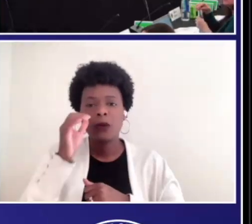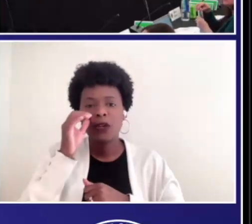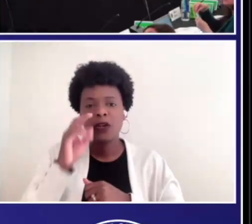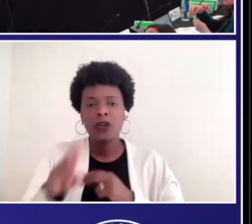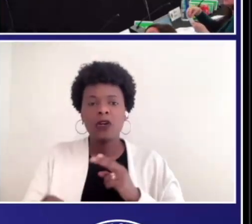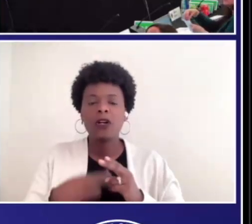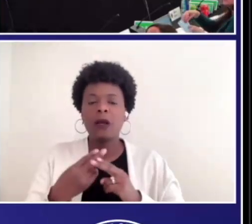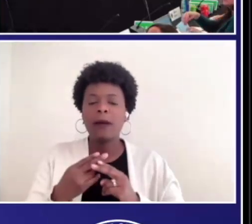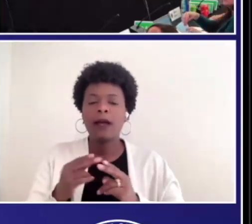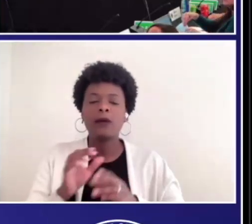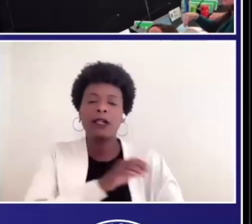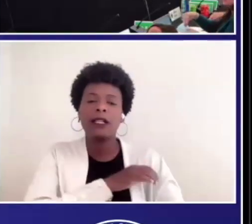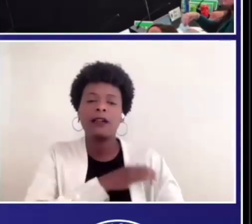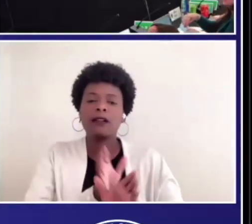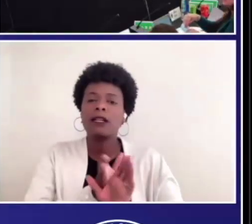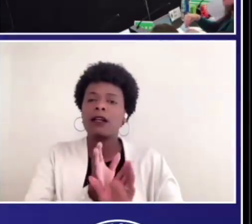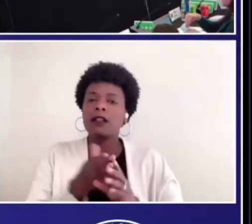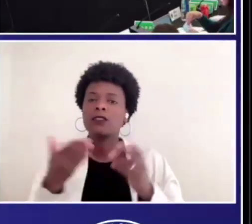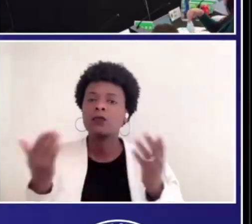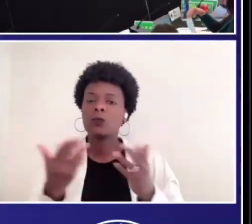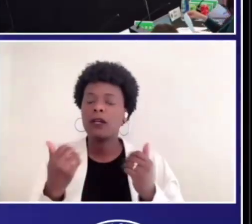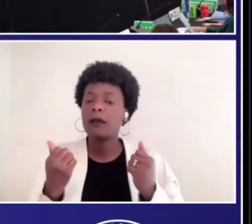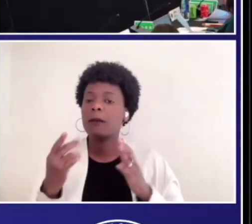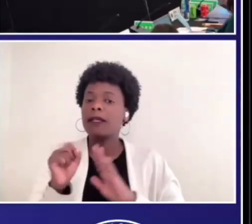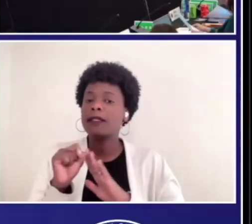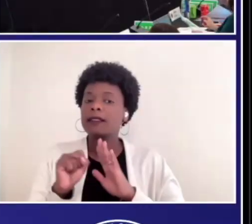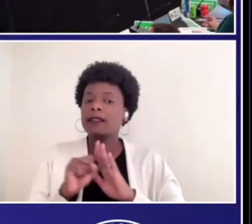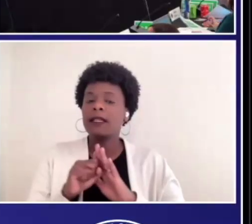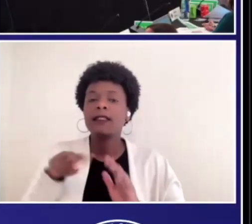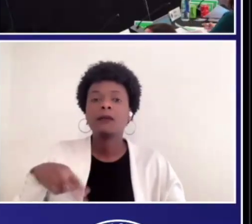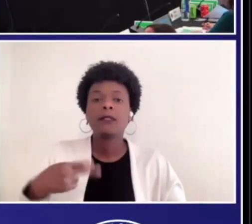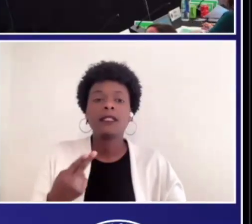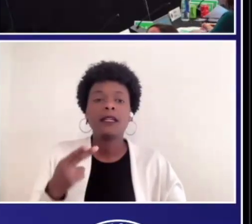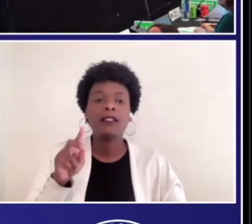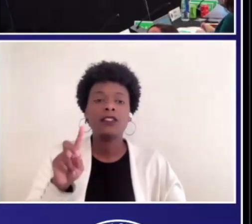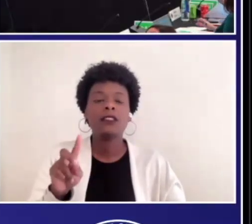states the PhD is the program that prepares